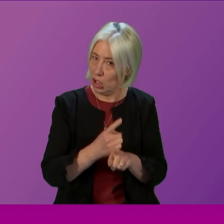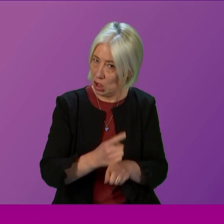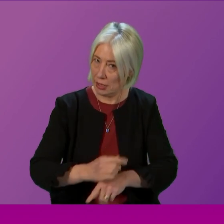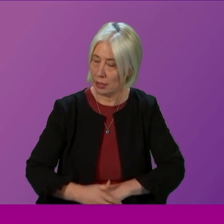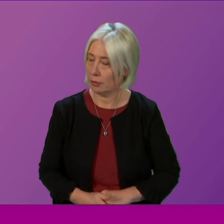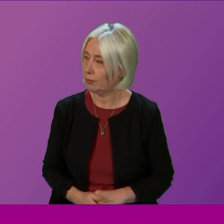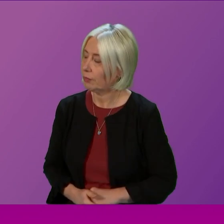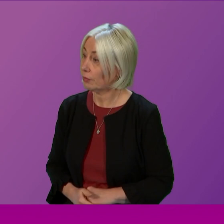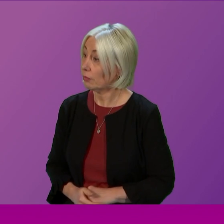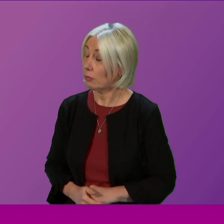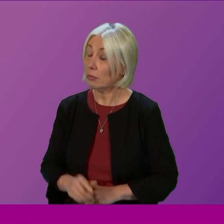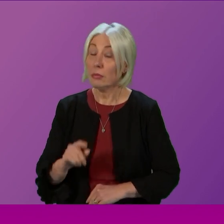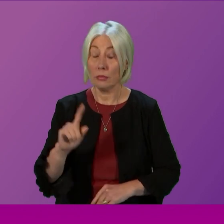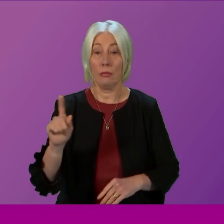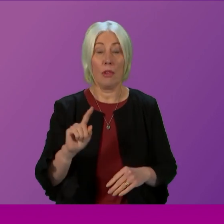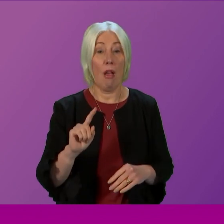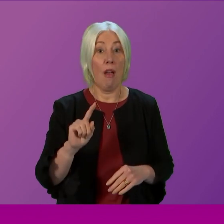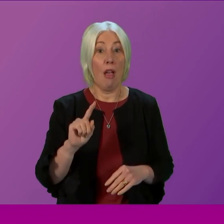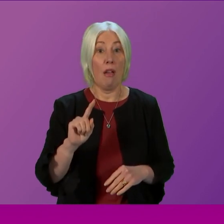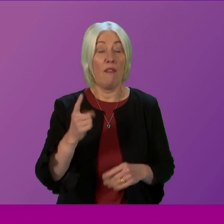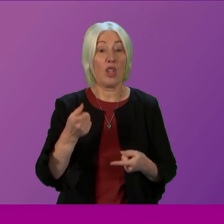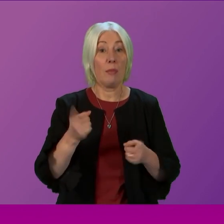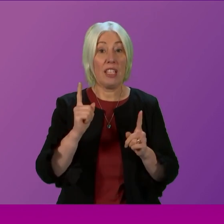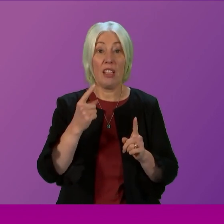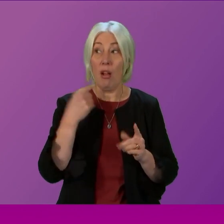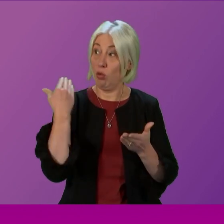The First Minister’s record is of 900 fewer teachers across Scotland, so I am not sure